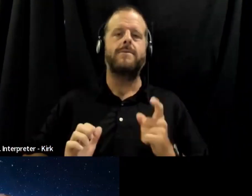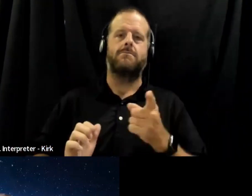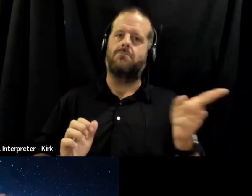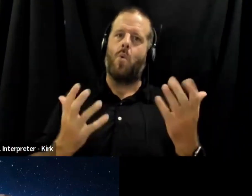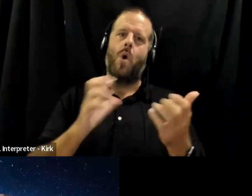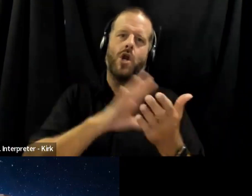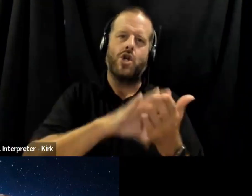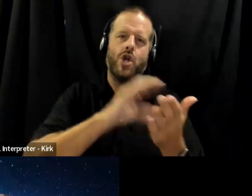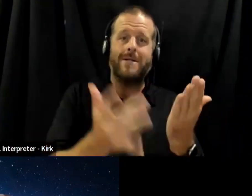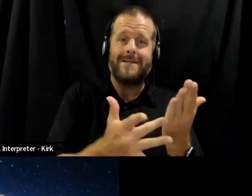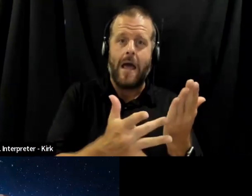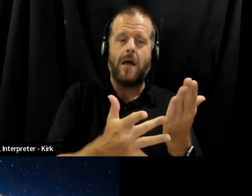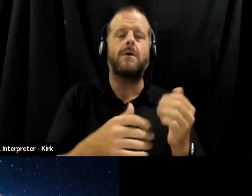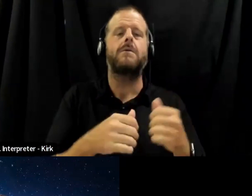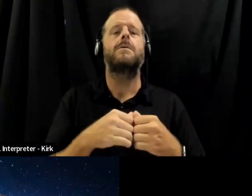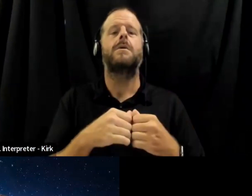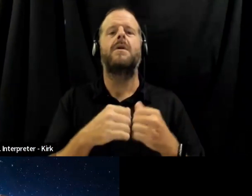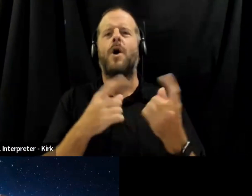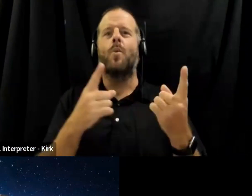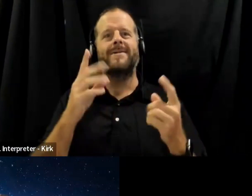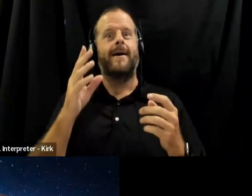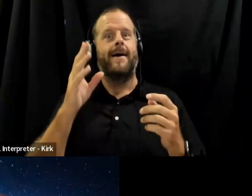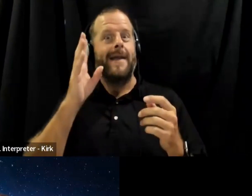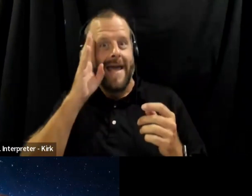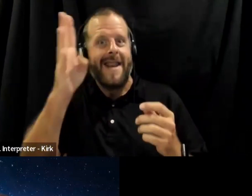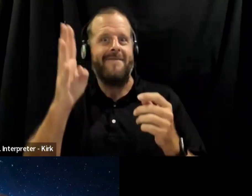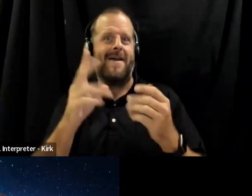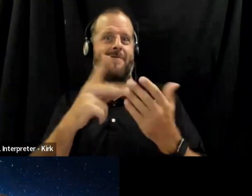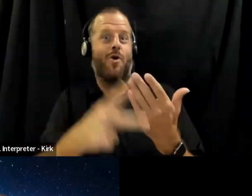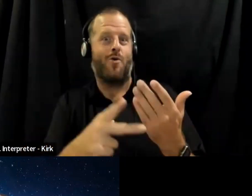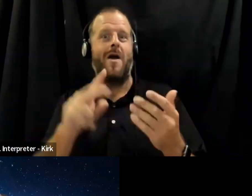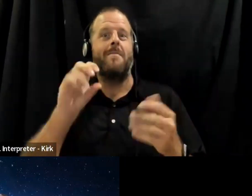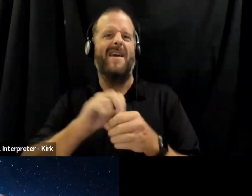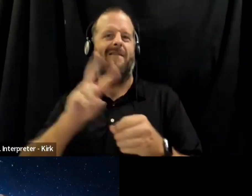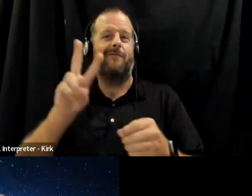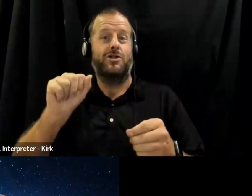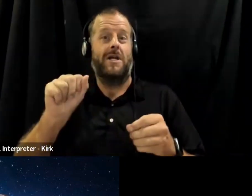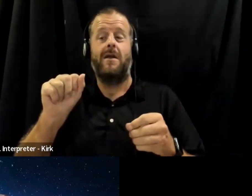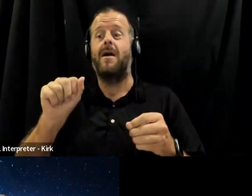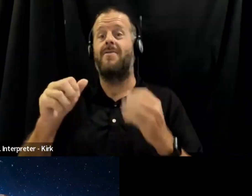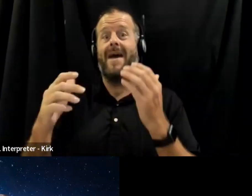There was a really innovative program in Virginia that paired VR clients with tech expertise with